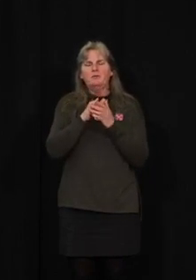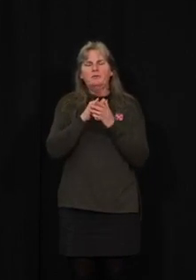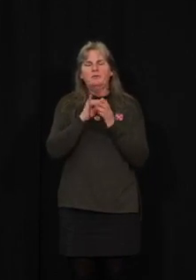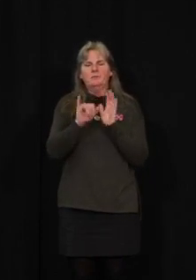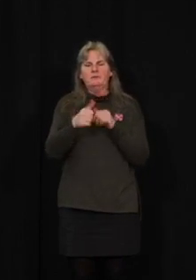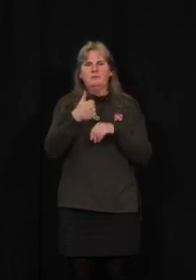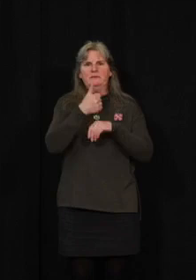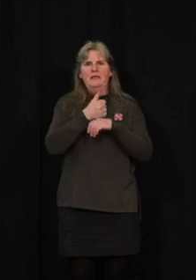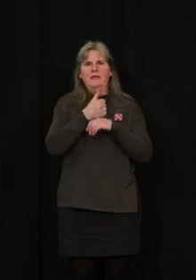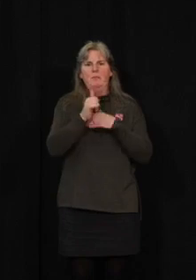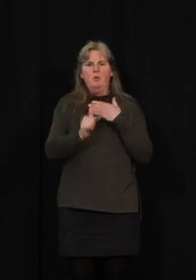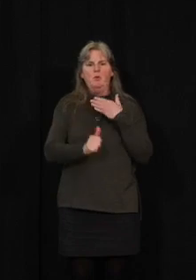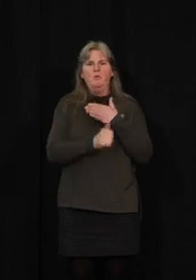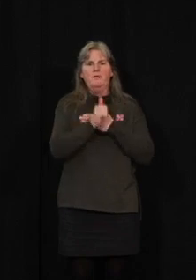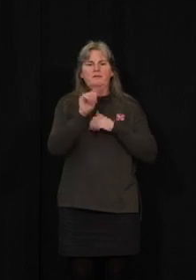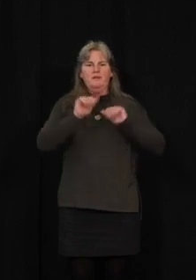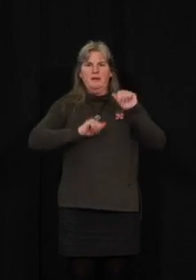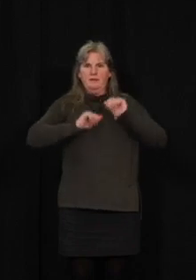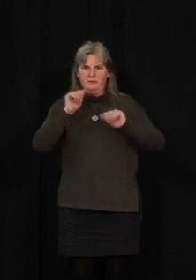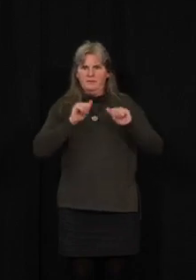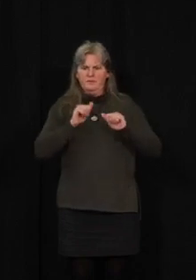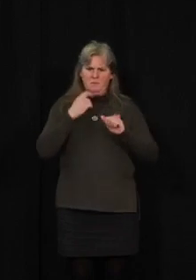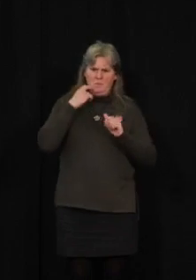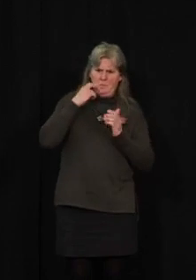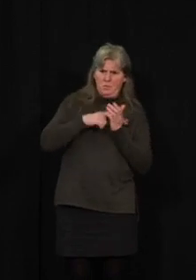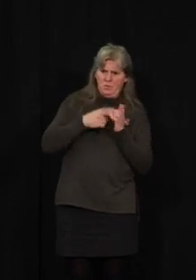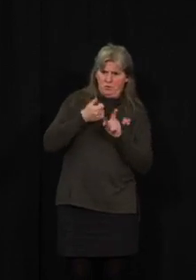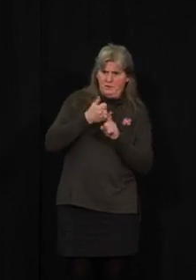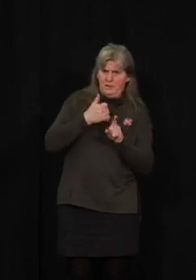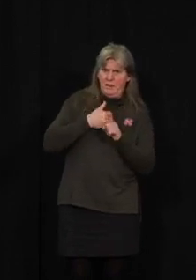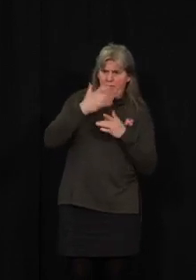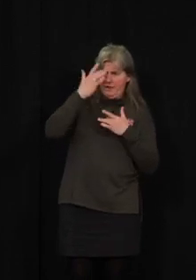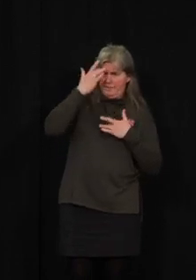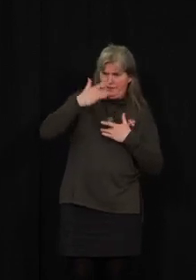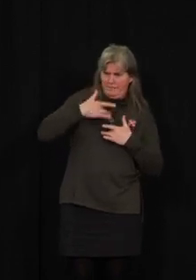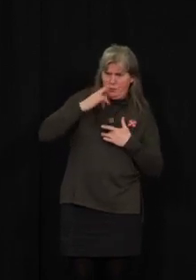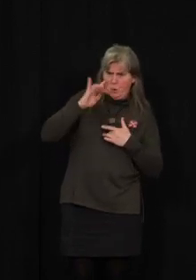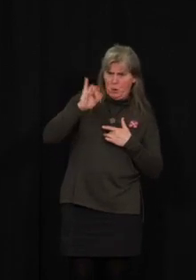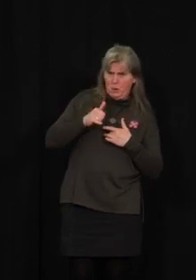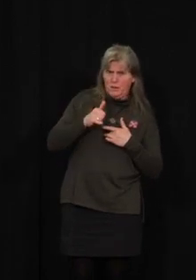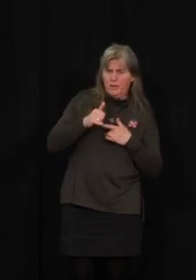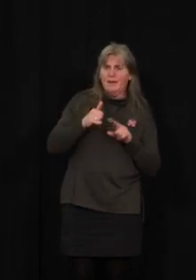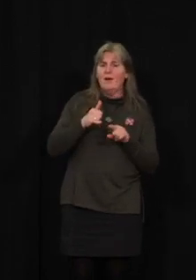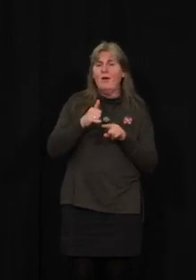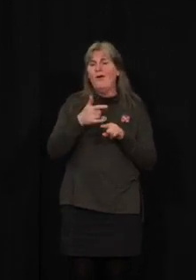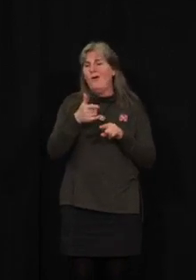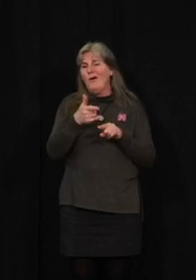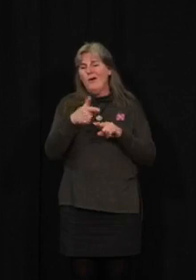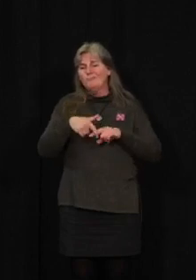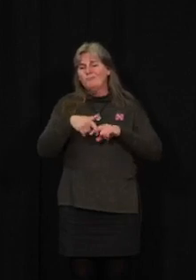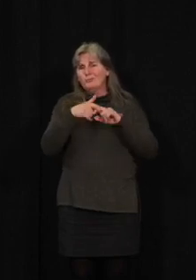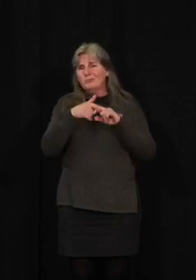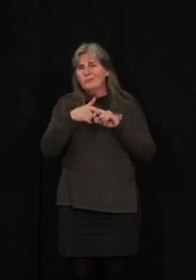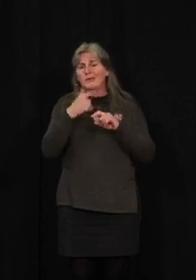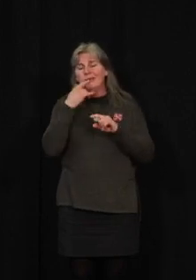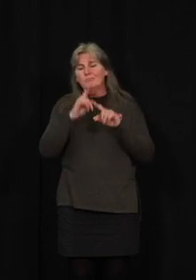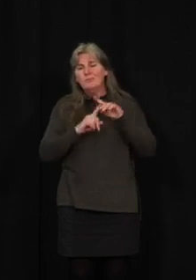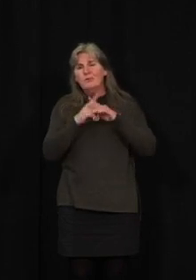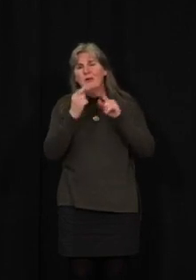presence of symptoms for encouraging deferral of service in case of symptoms.